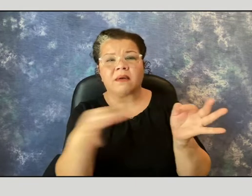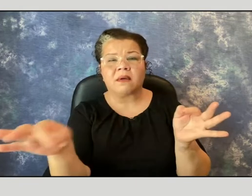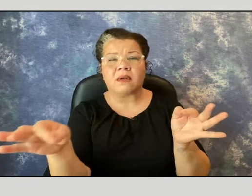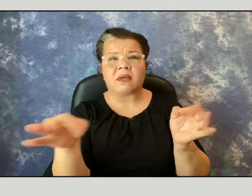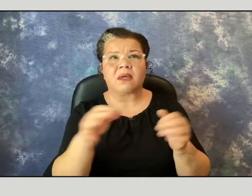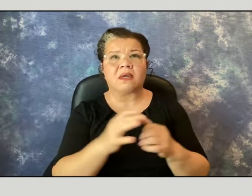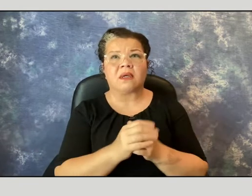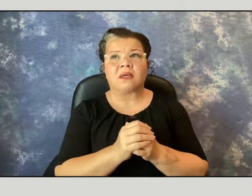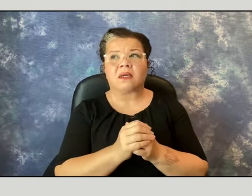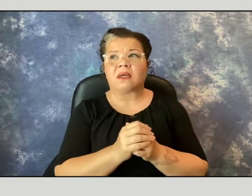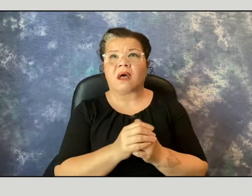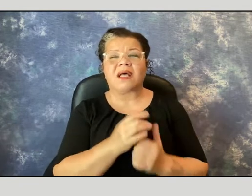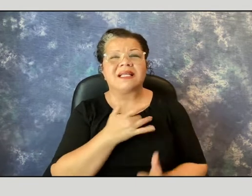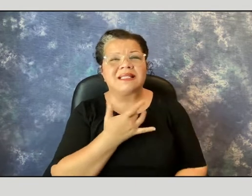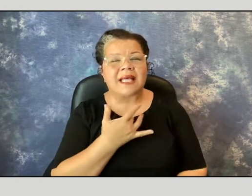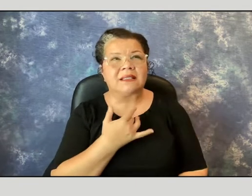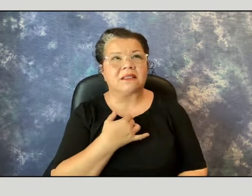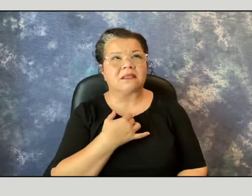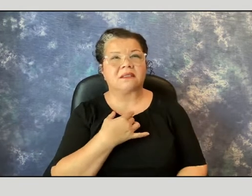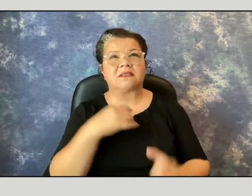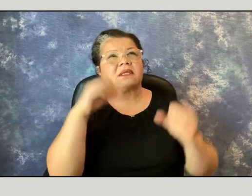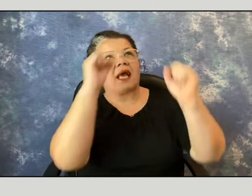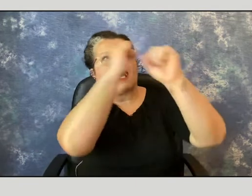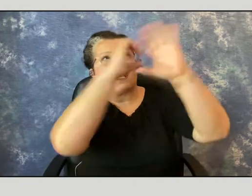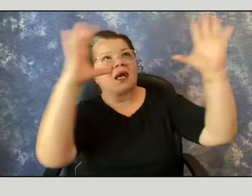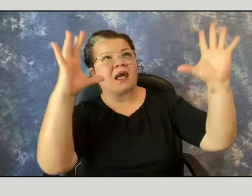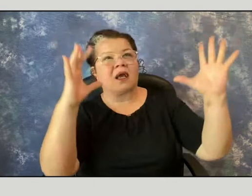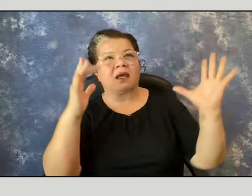a sense, an image, a sentimiento, what would you say?